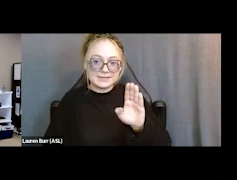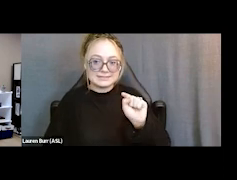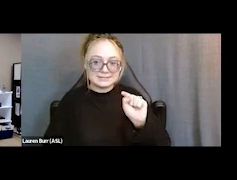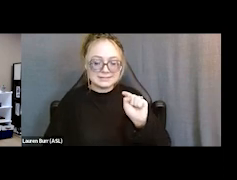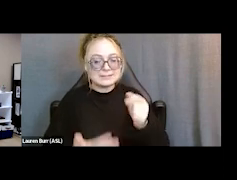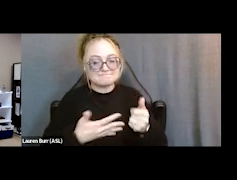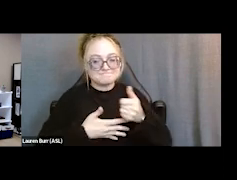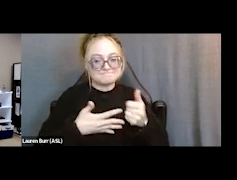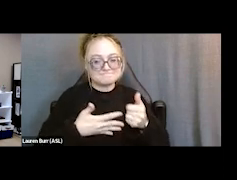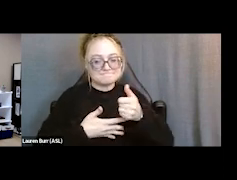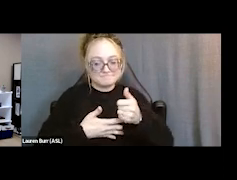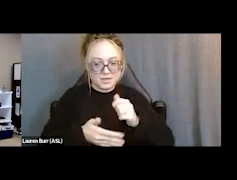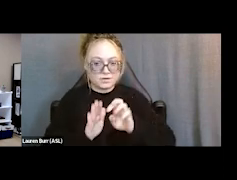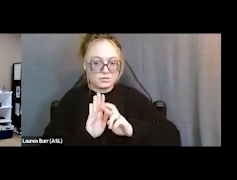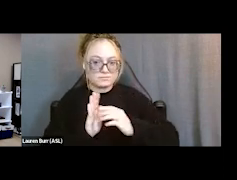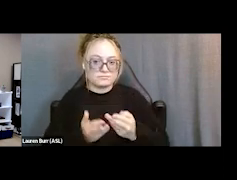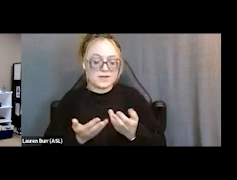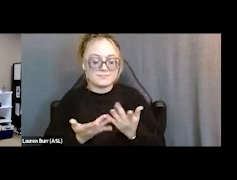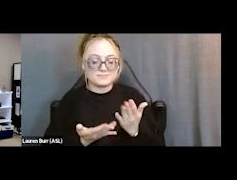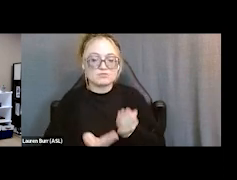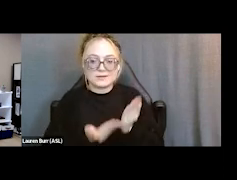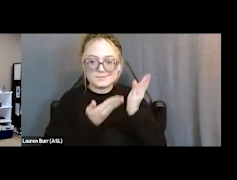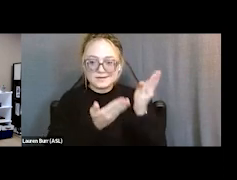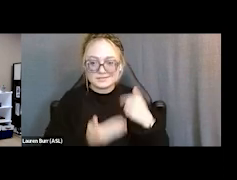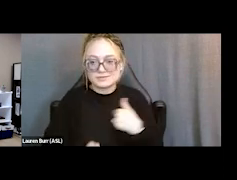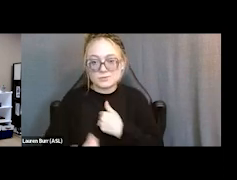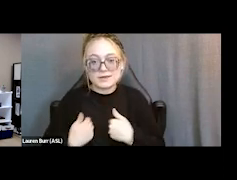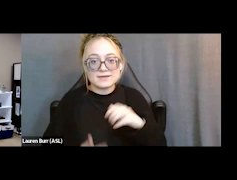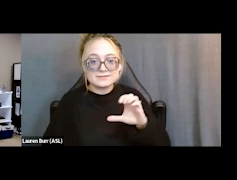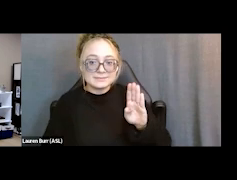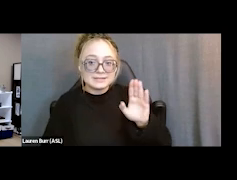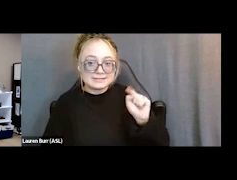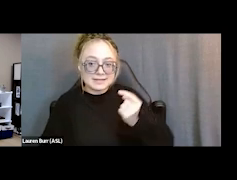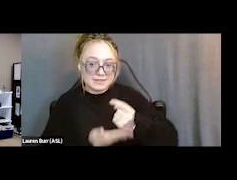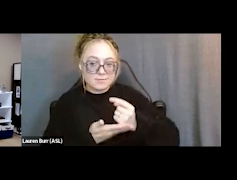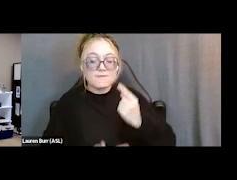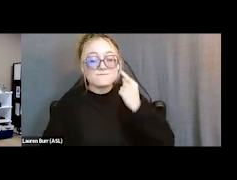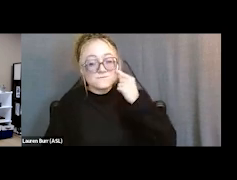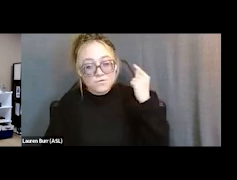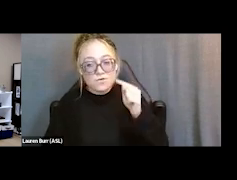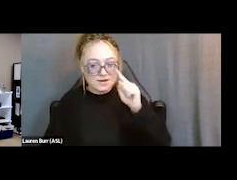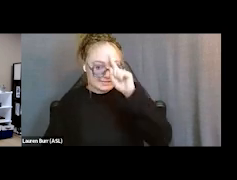So CBT-based therapy. So we have something called CBT for psychosis and there's a lot of different variants of this.